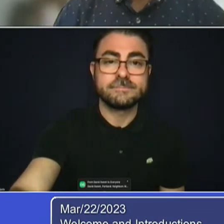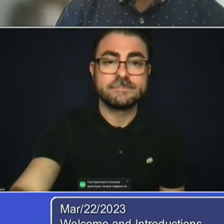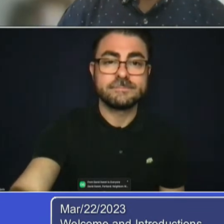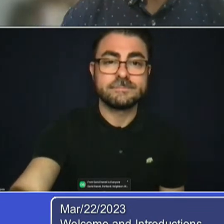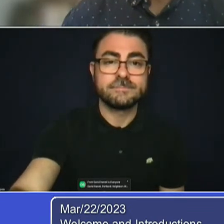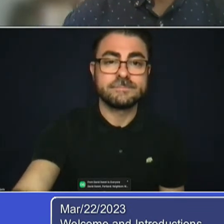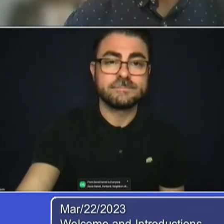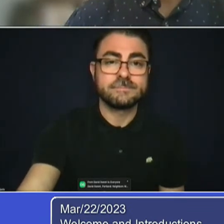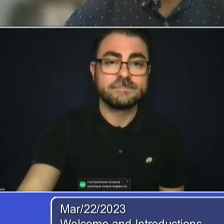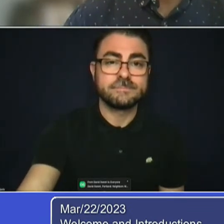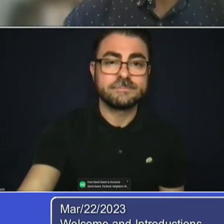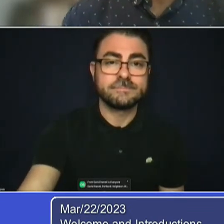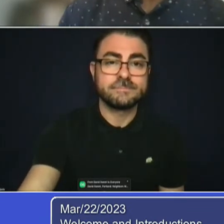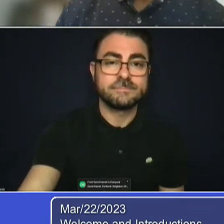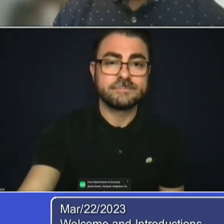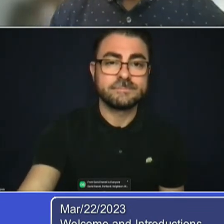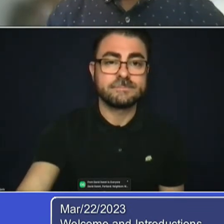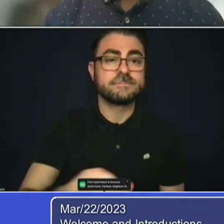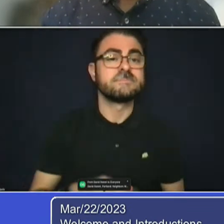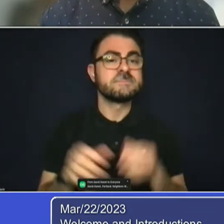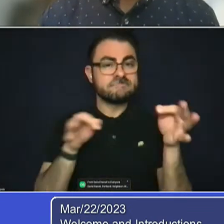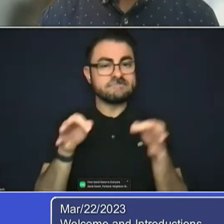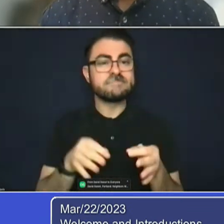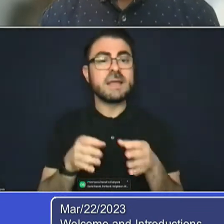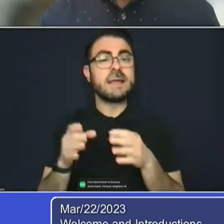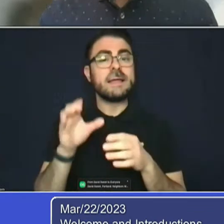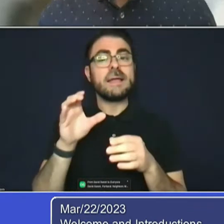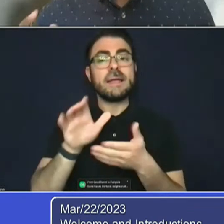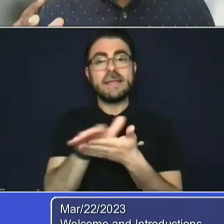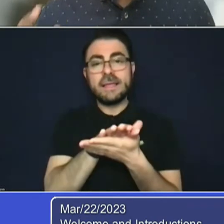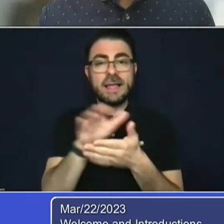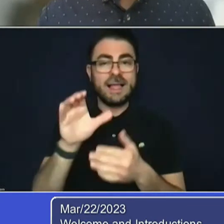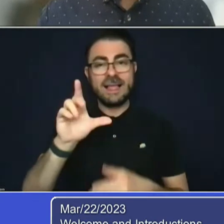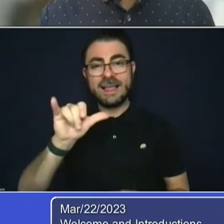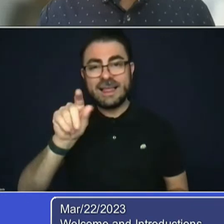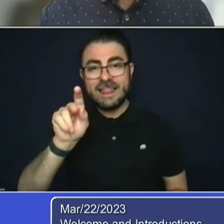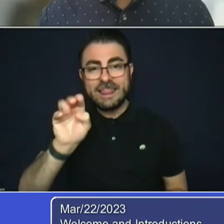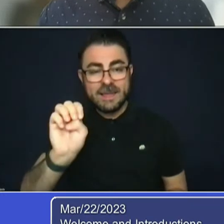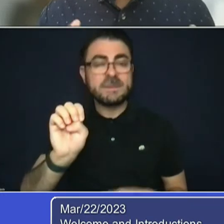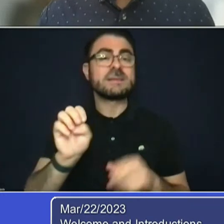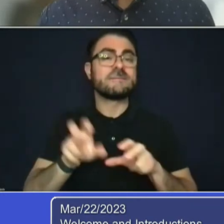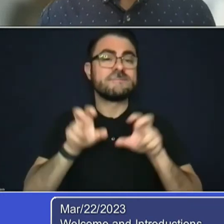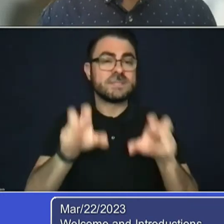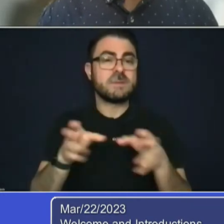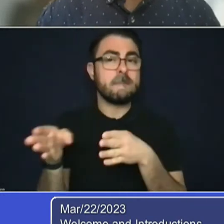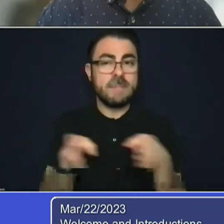OKAY. SO WE'RE GOING TO MOVE INTO THE CLIMATE INVESTMENT PLAN DEVELOPMENT PROCESS, AND GIVE AN